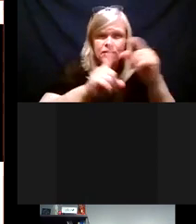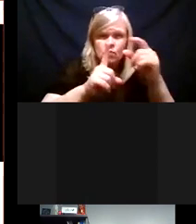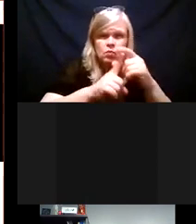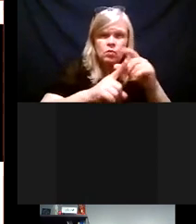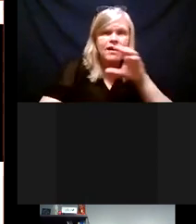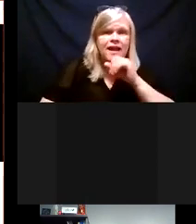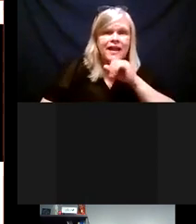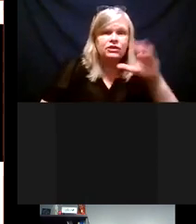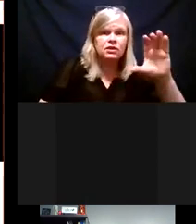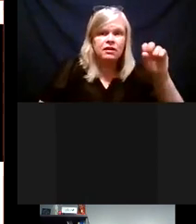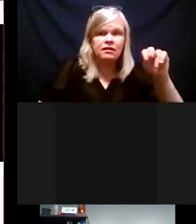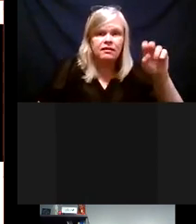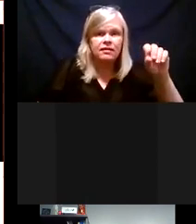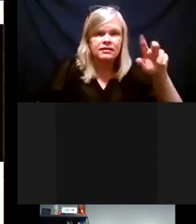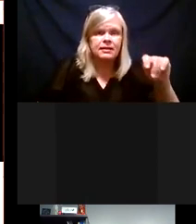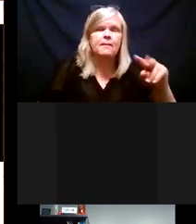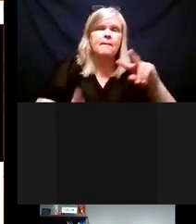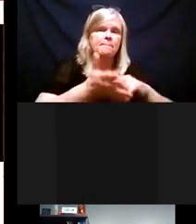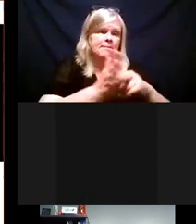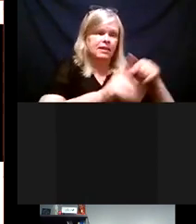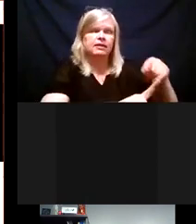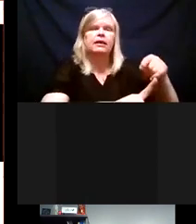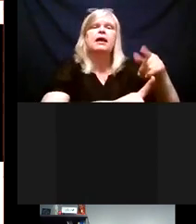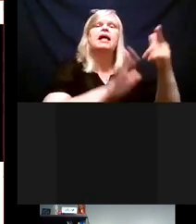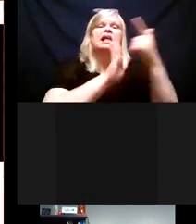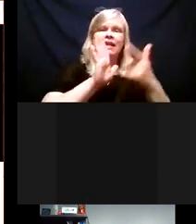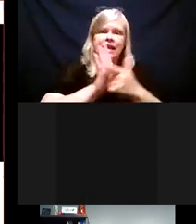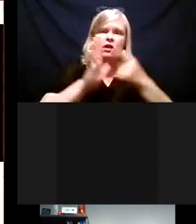PERSON IS LEGALLY COMPETENT TO AGREE TO SEXUAL ACTIVITY.